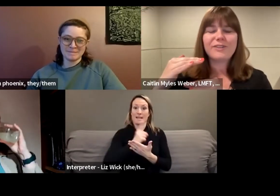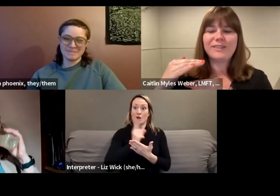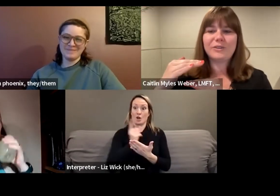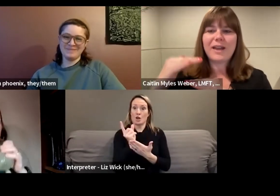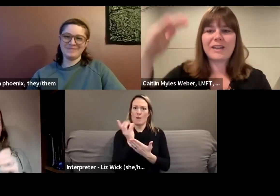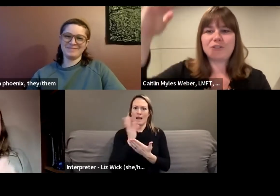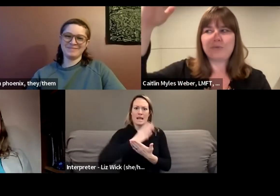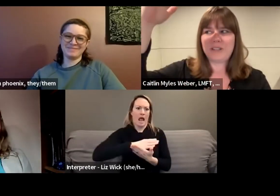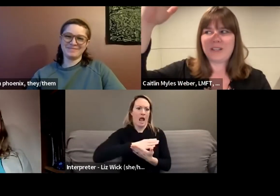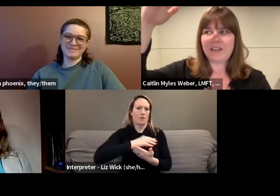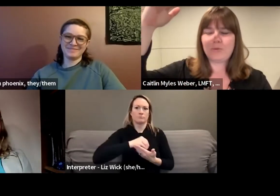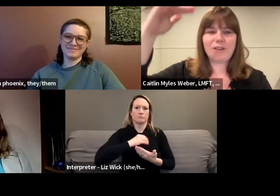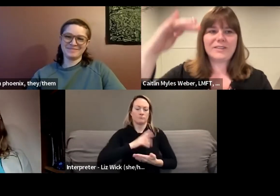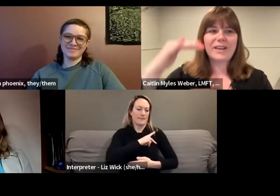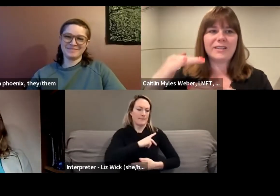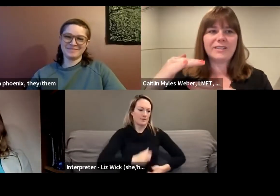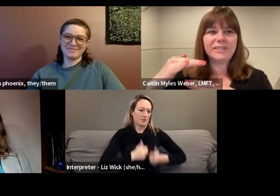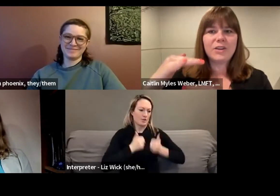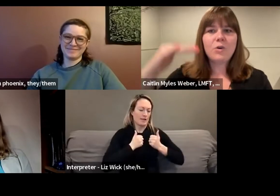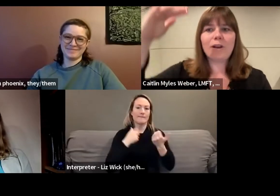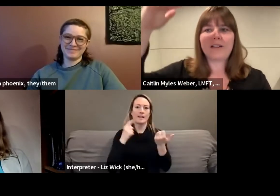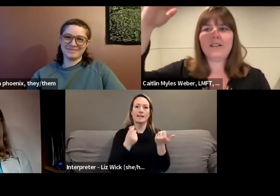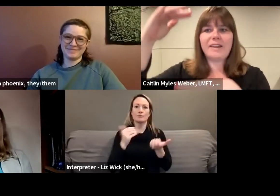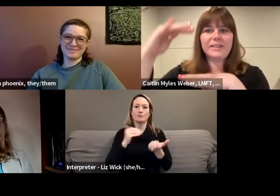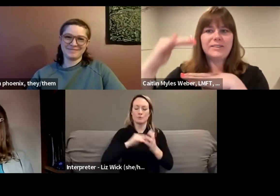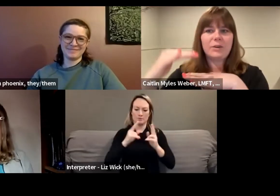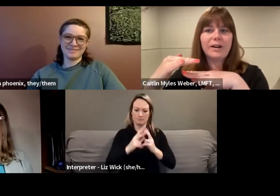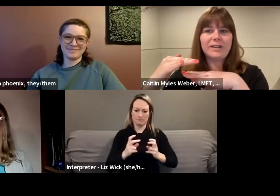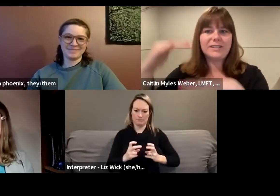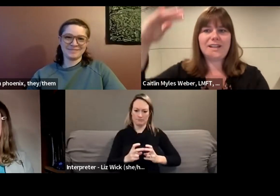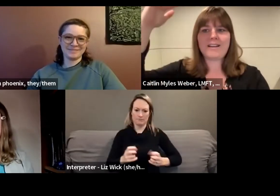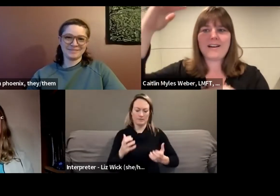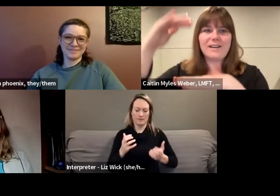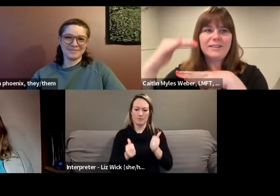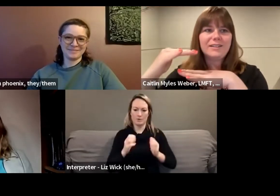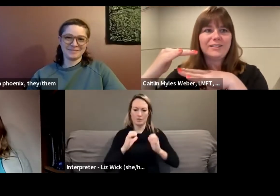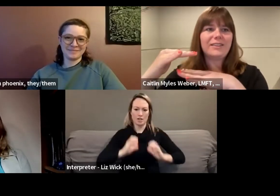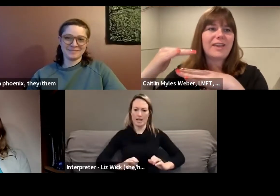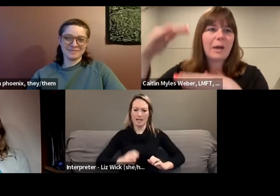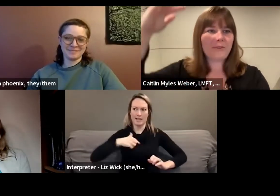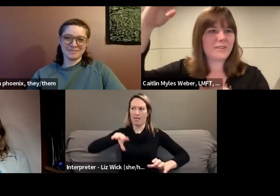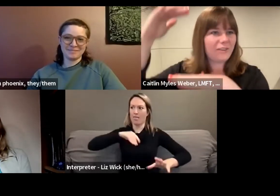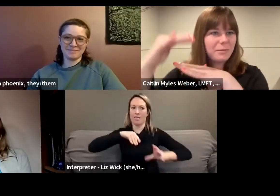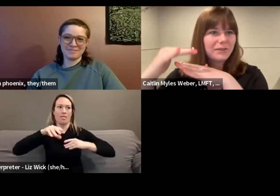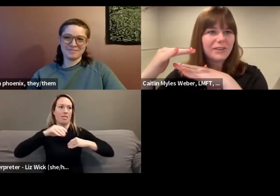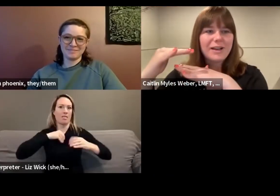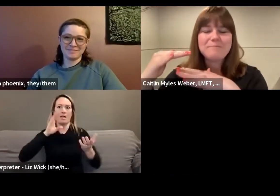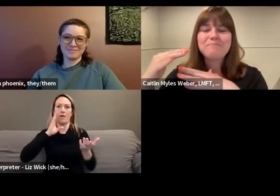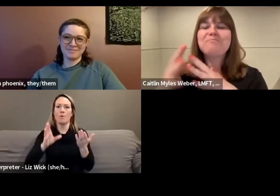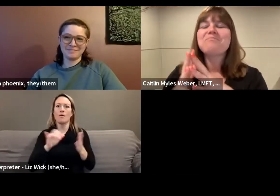And so I had to really like reassess what clients I wanted to take on 'cause like that happens to therapists a lot